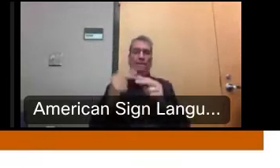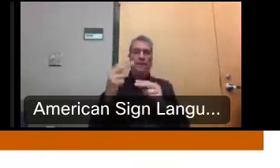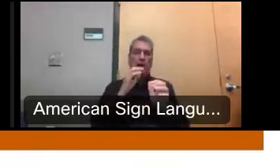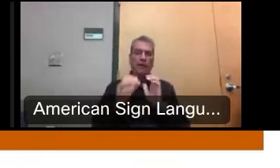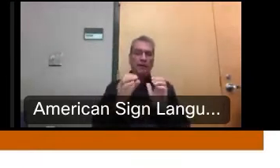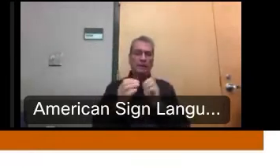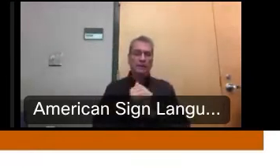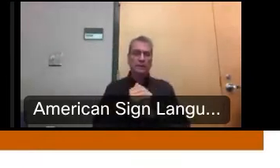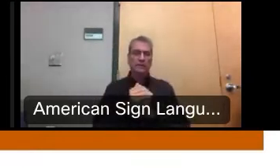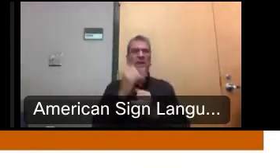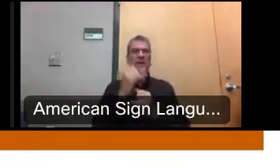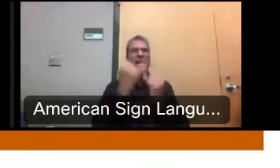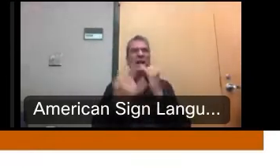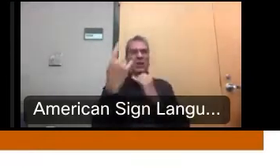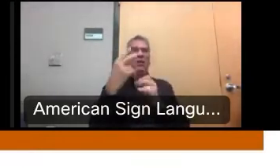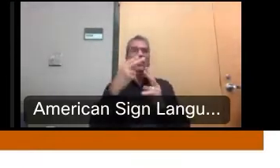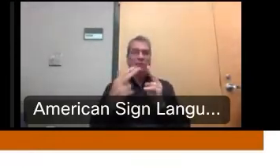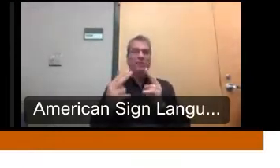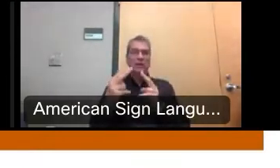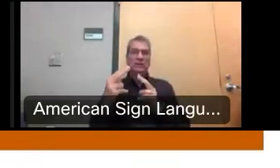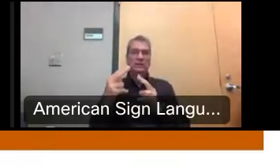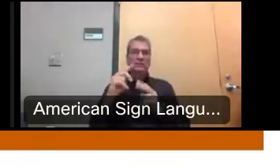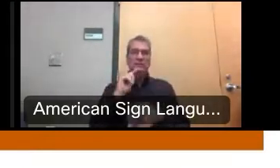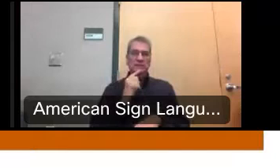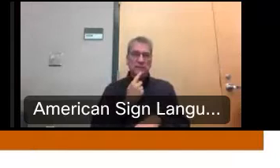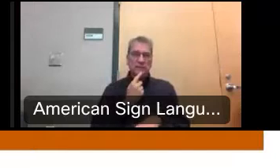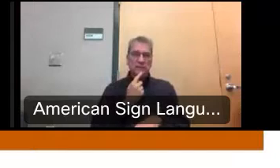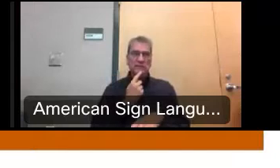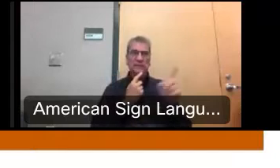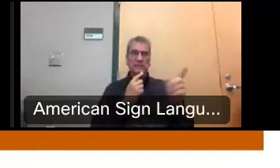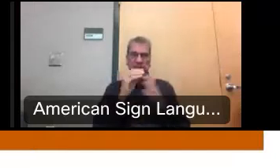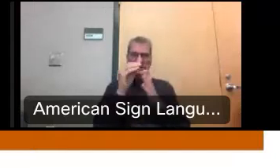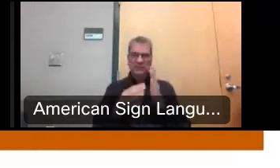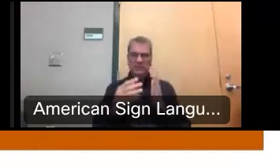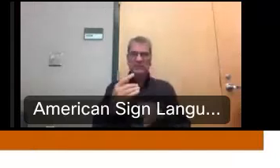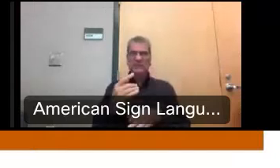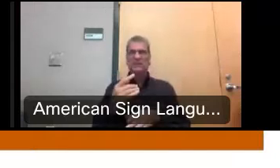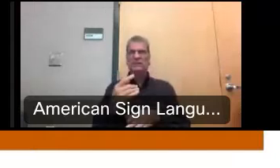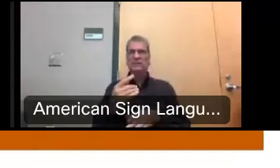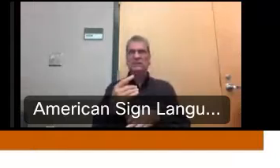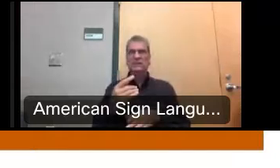very. Intense, um, the students themselves were telling us please do something. That's not heavy.